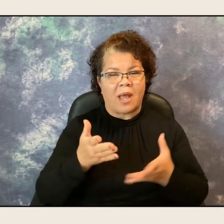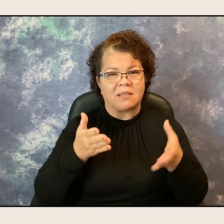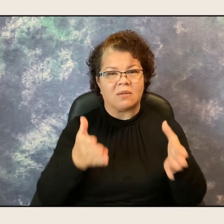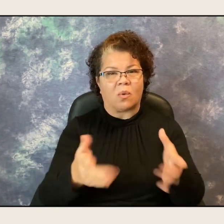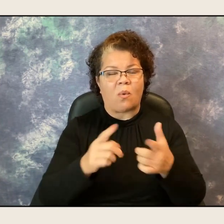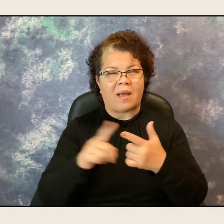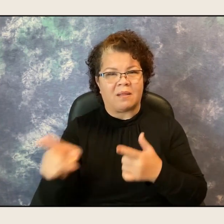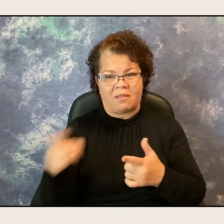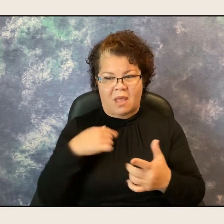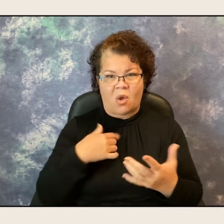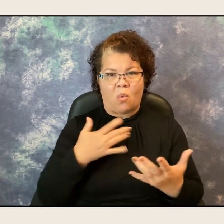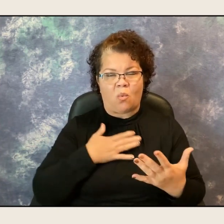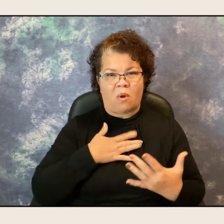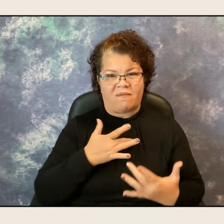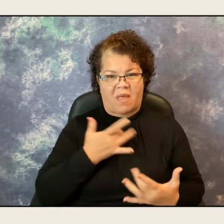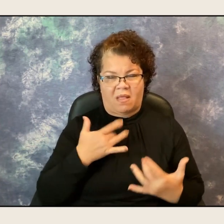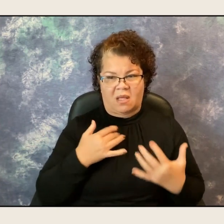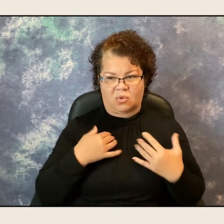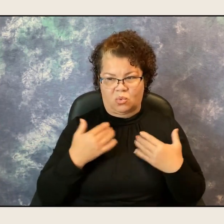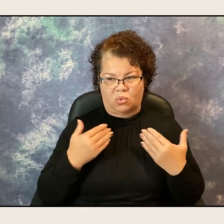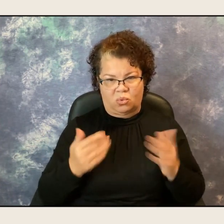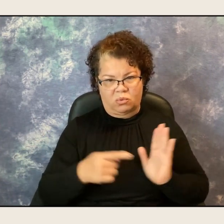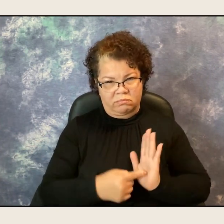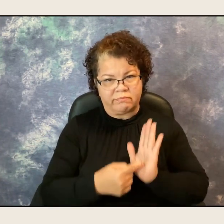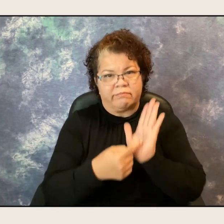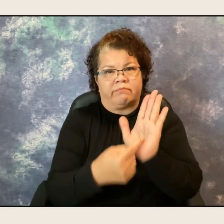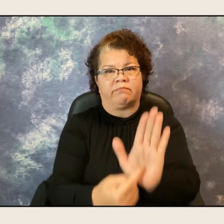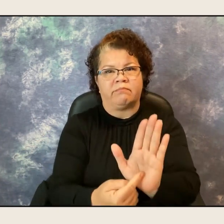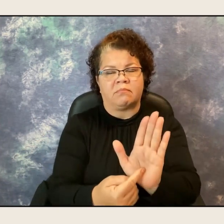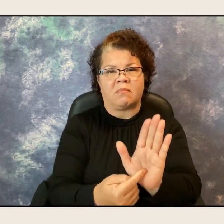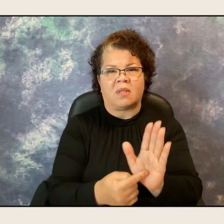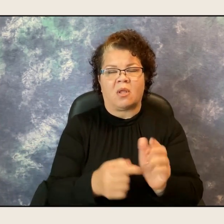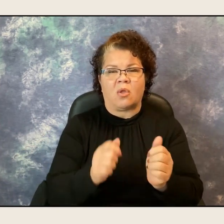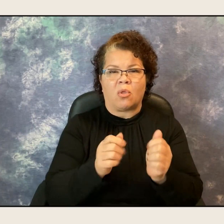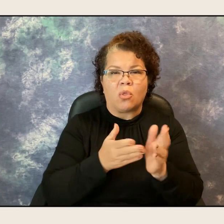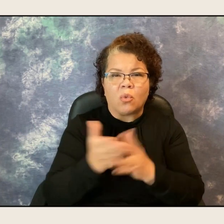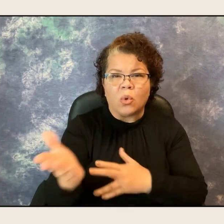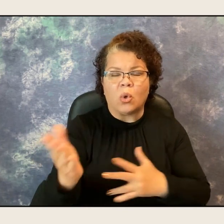grief, hope, despair, all of the emotions in their way.